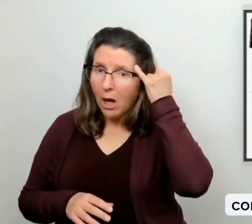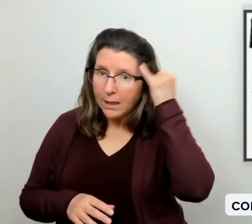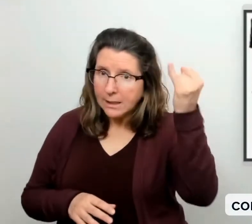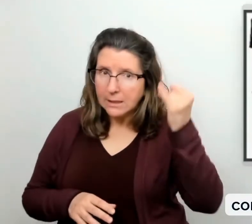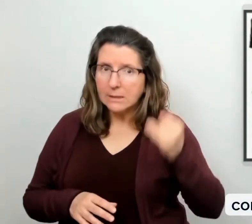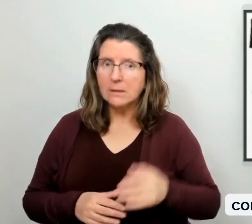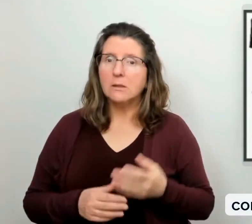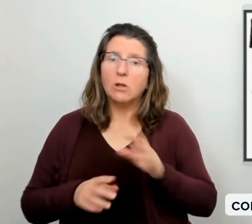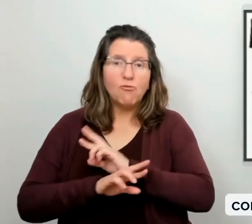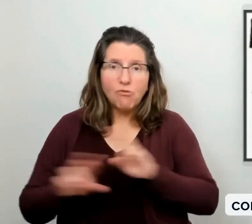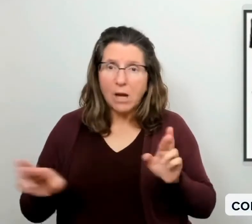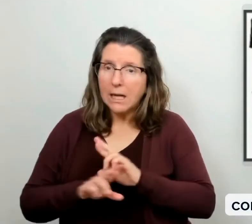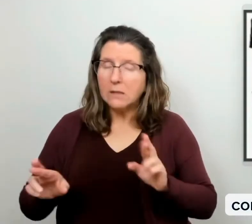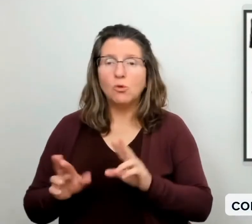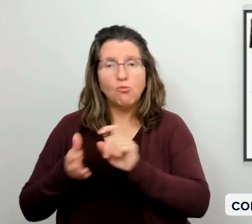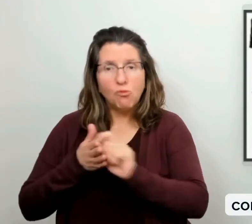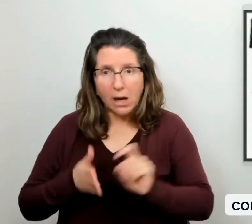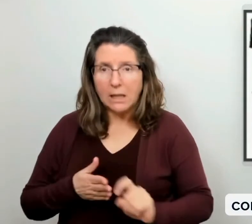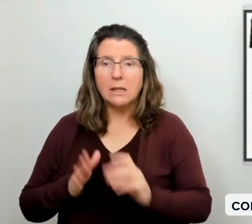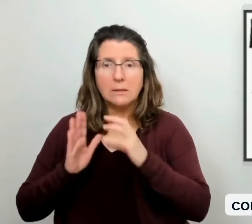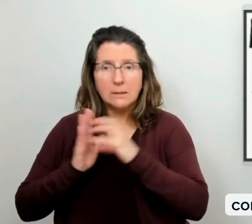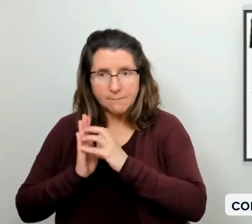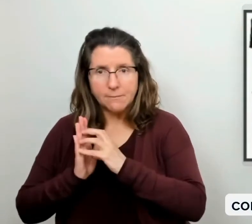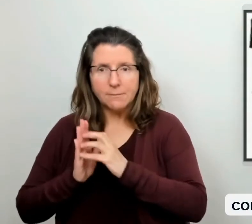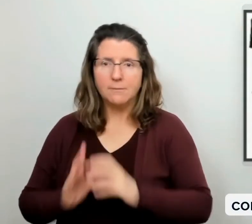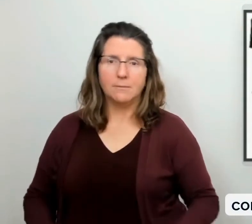These organizing tools help them to plan writing tasks.